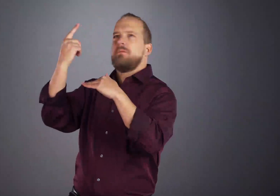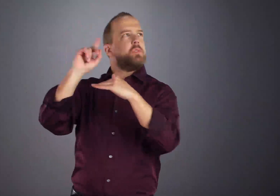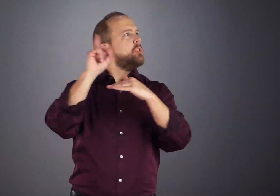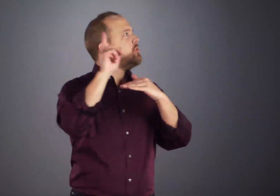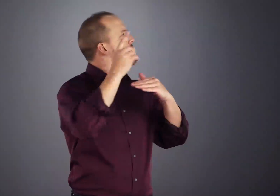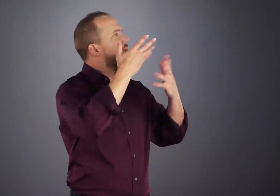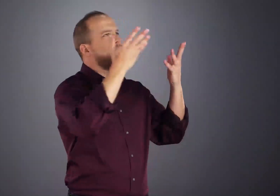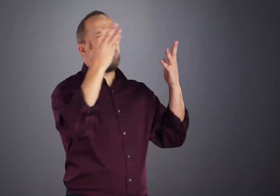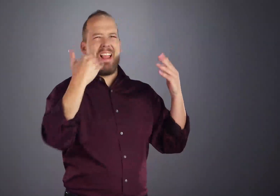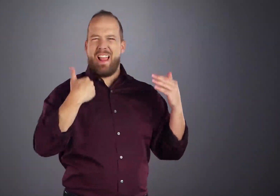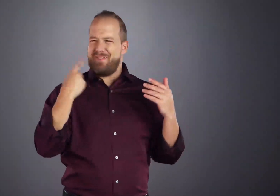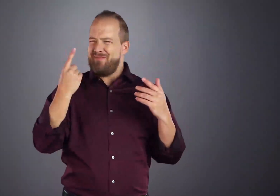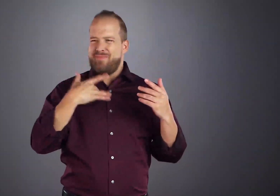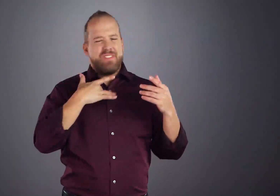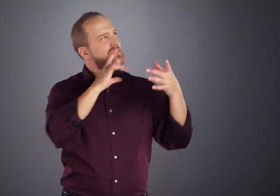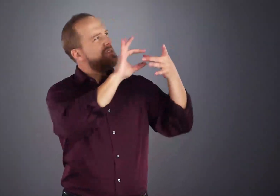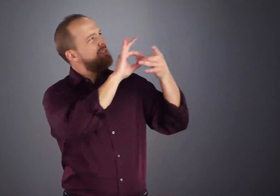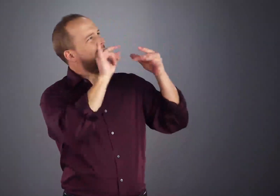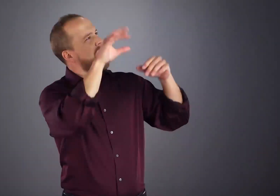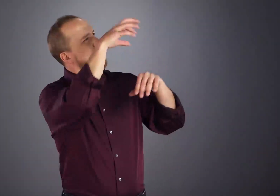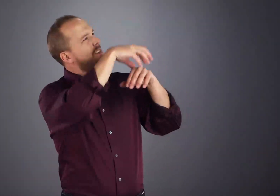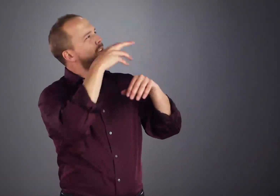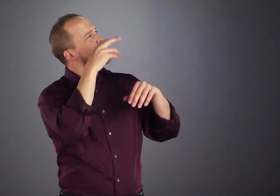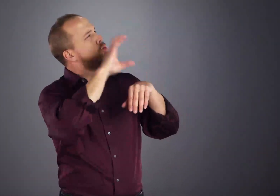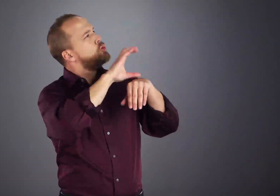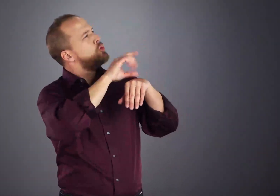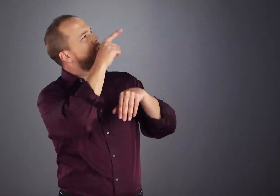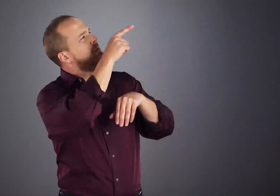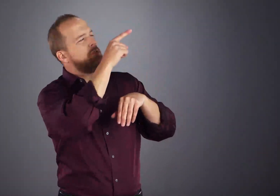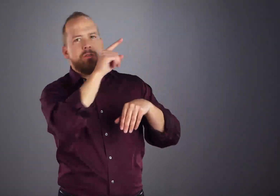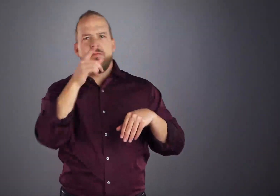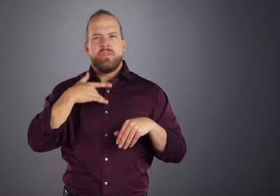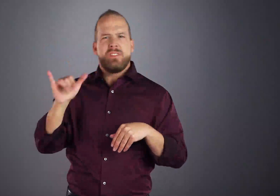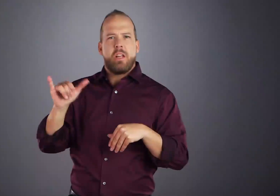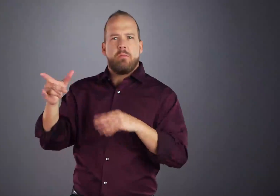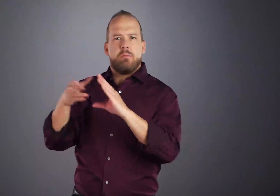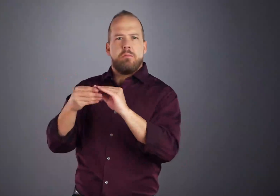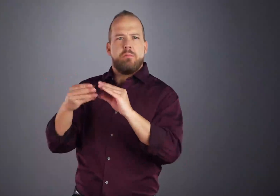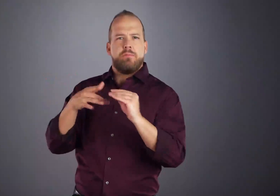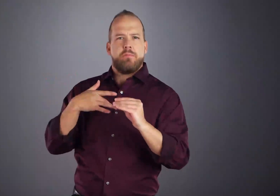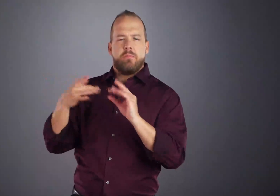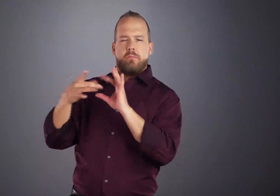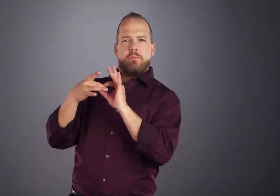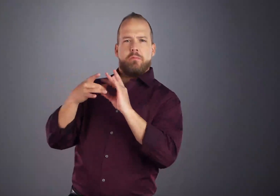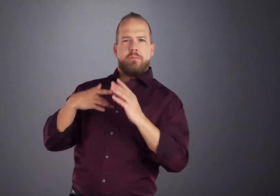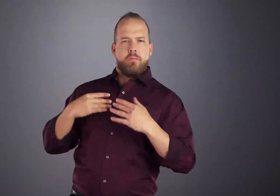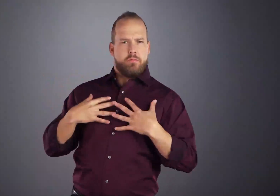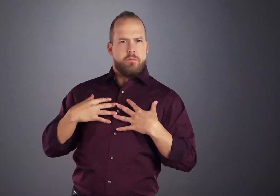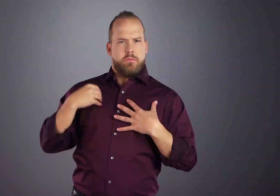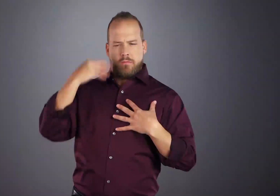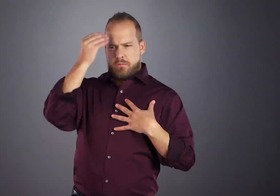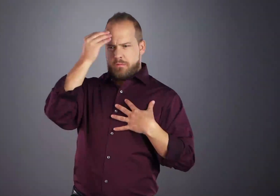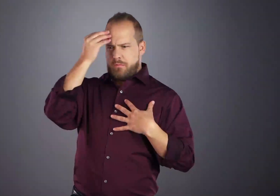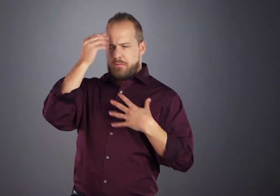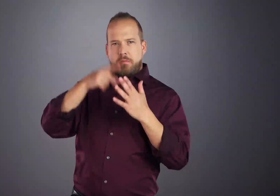I had often pondered these things. I was not an atheist. Few people really are,